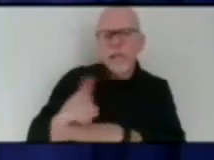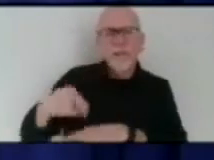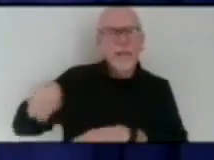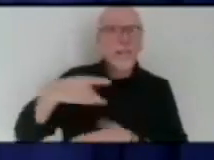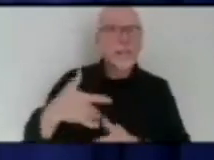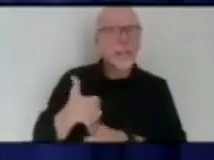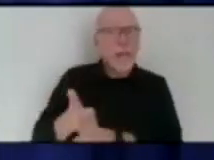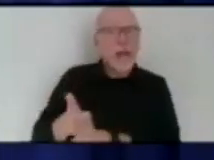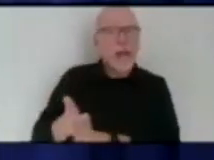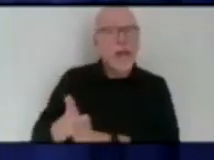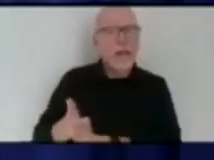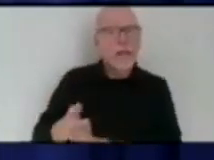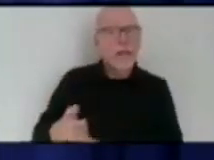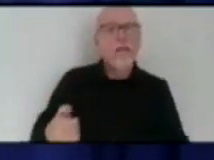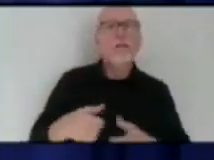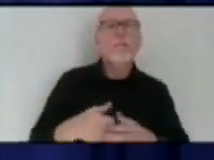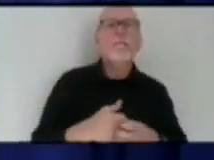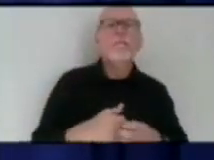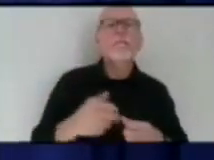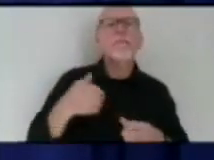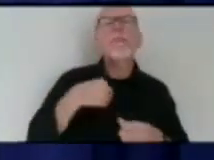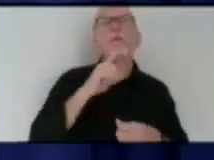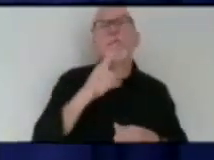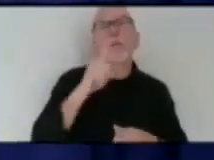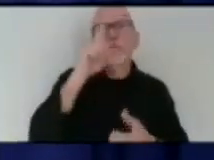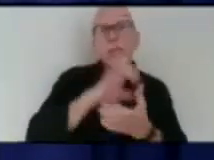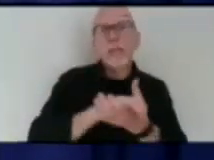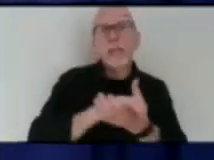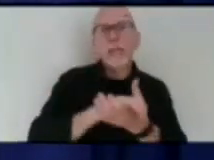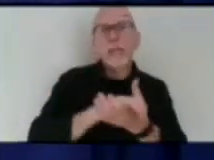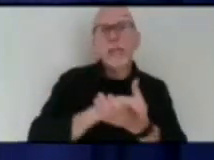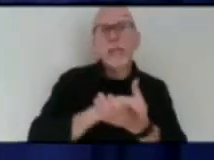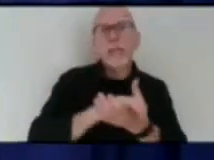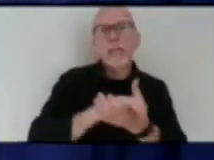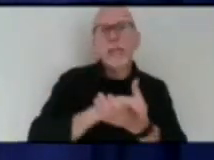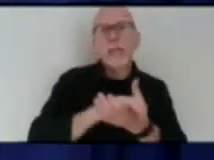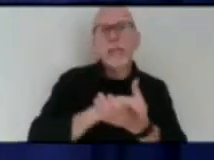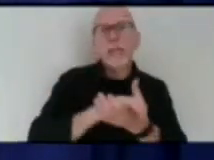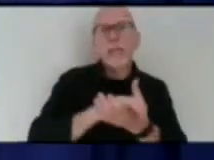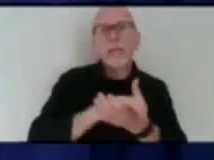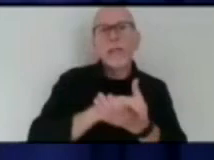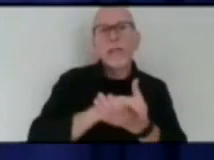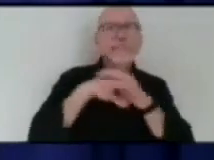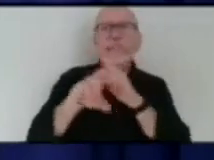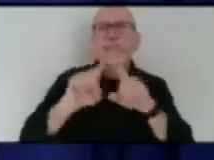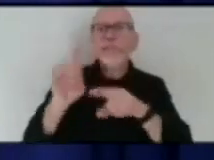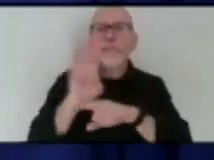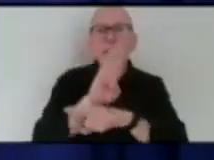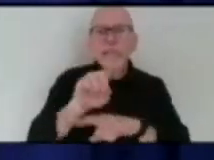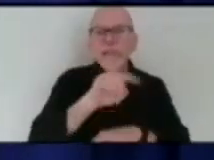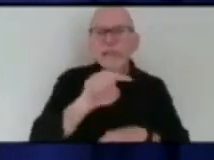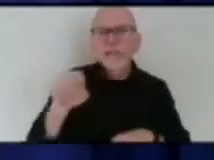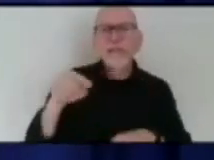say I e mean, I really do believe because I've been in enough of these businesses and talked to enough of these businesses that say, Please come